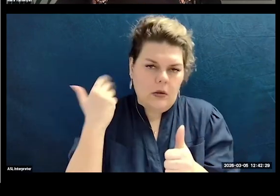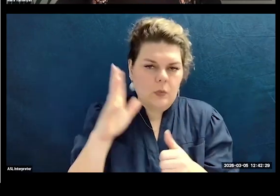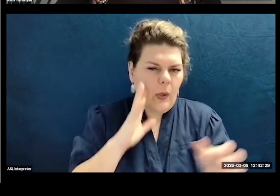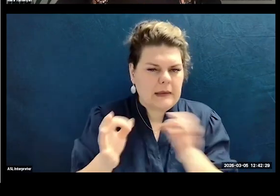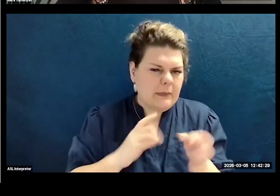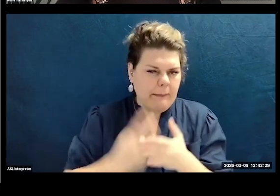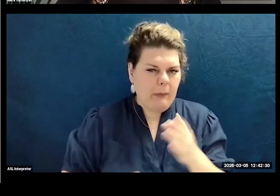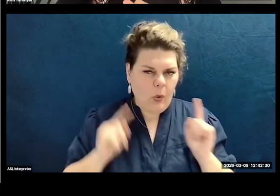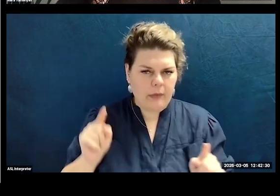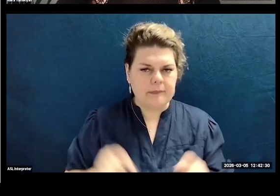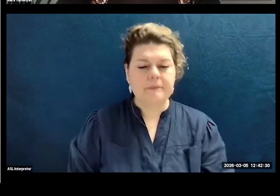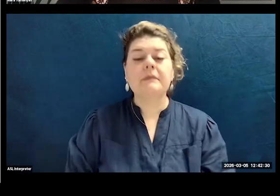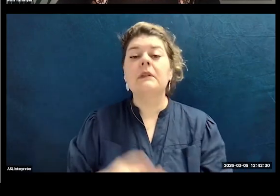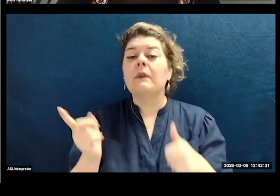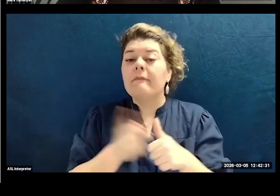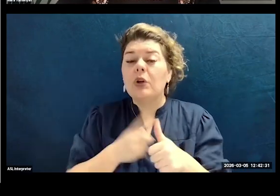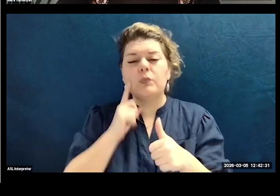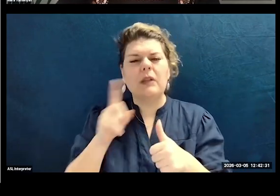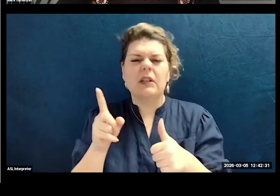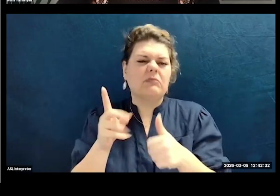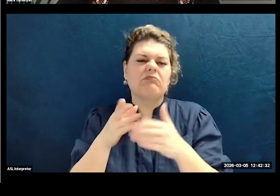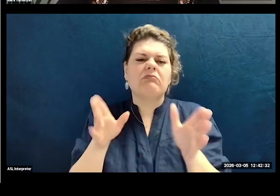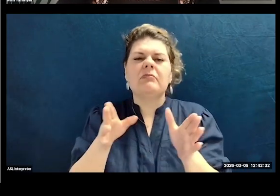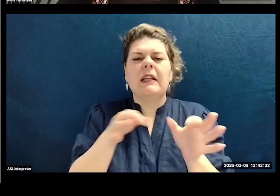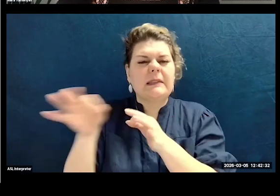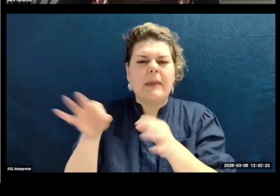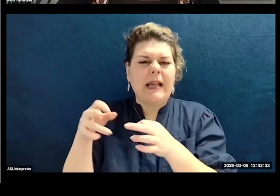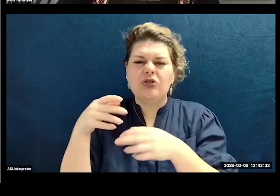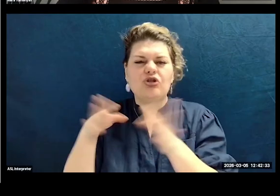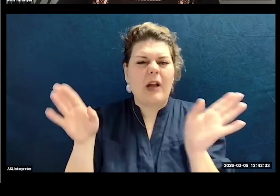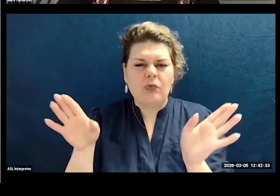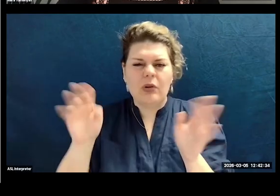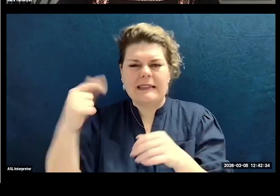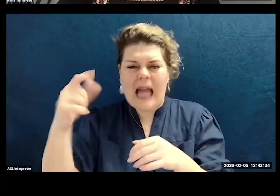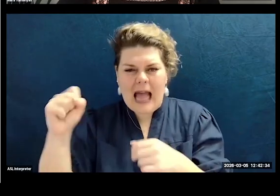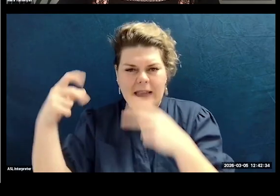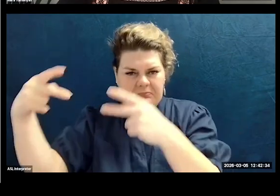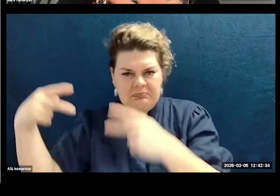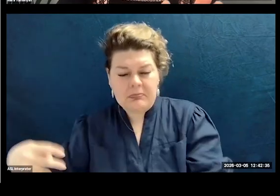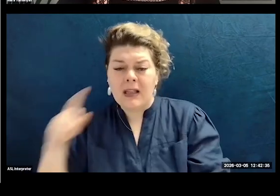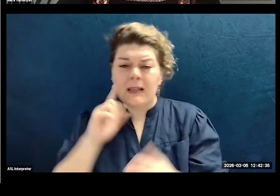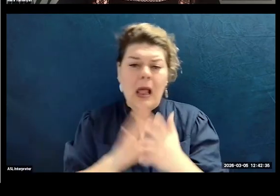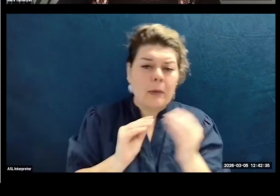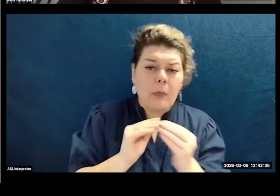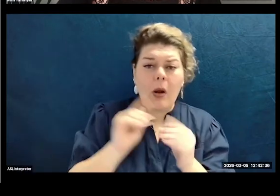But first let's go over some general tags you will be using. You can learn more about different type of tags